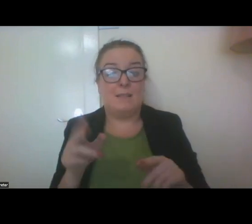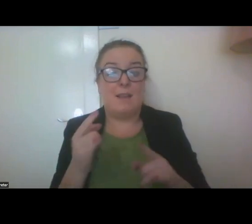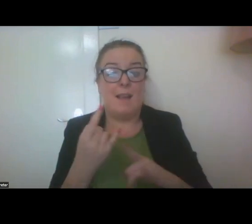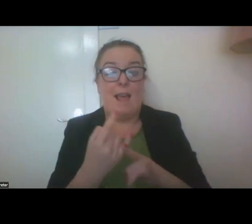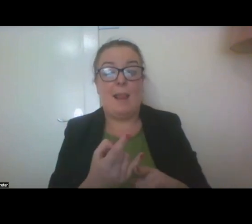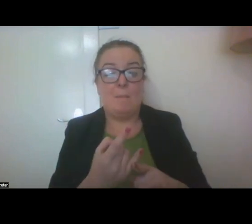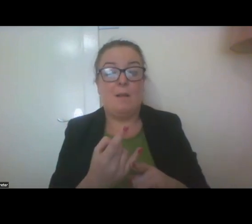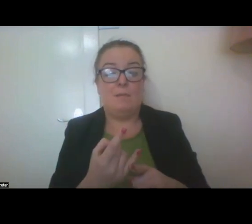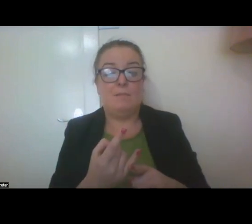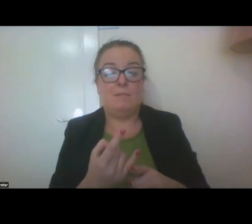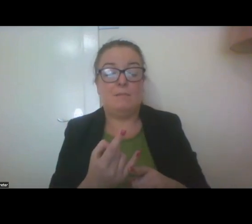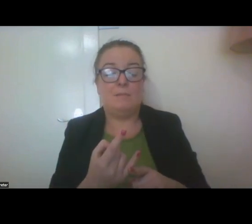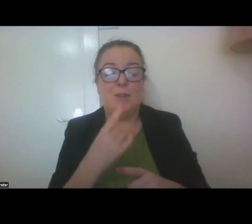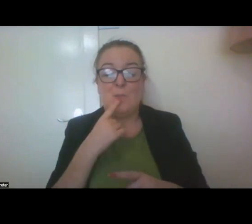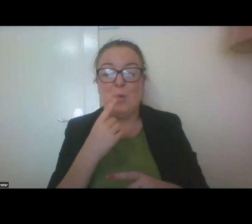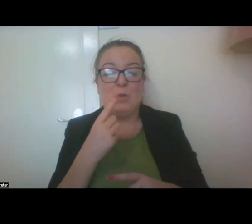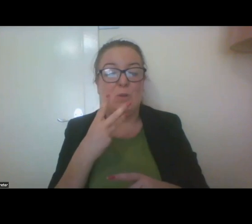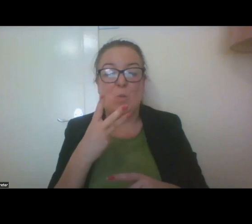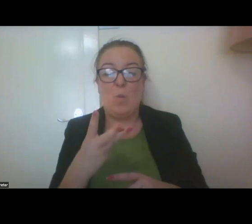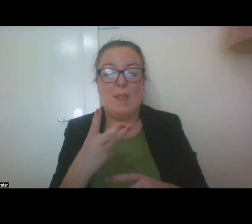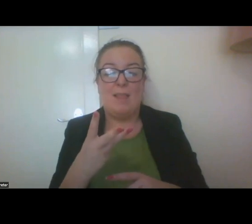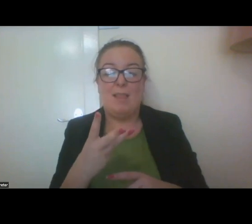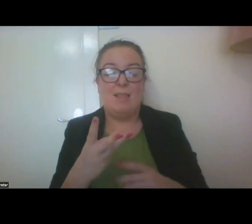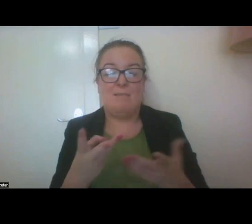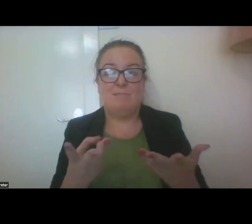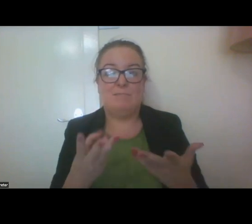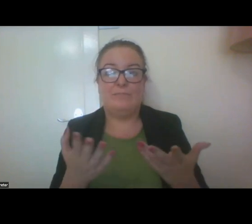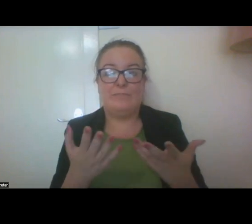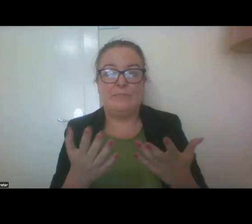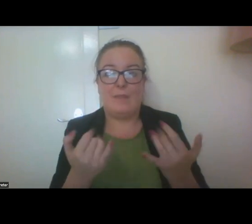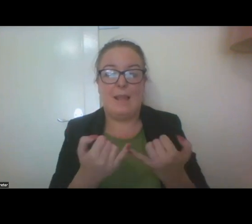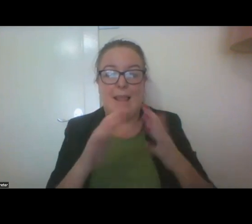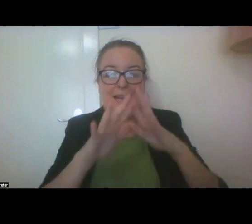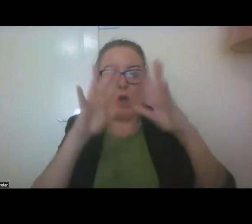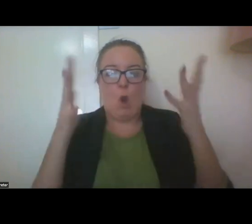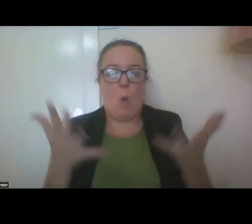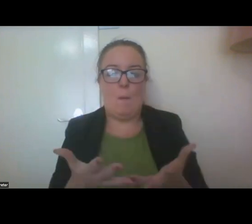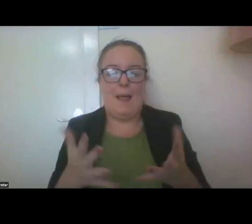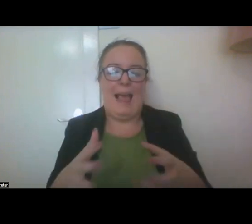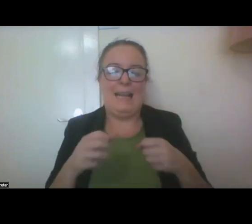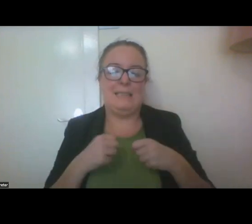but it's going to require global adoption, which is going to take a long time.